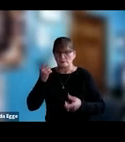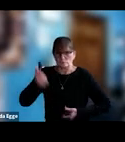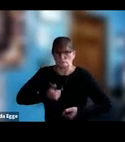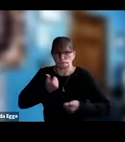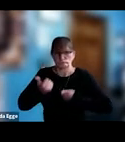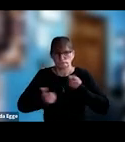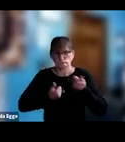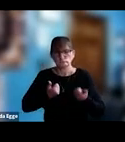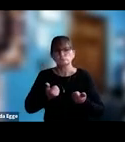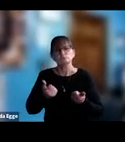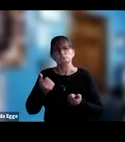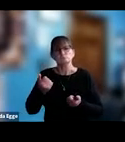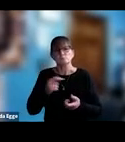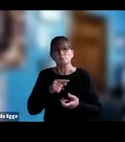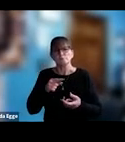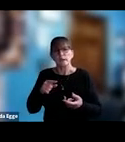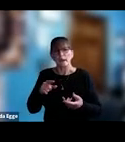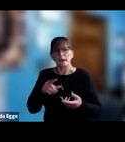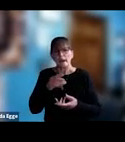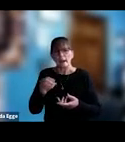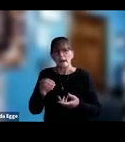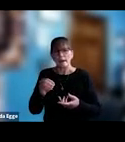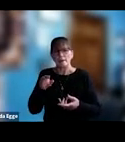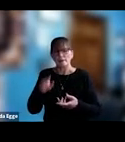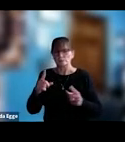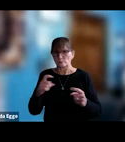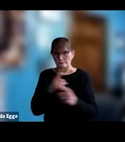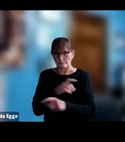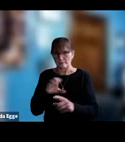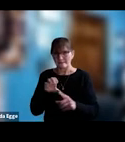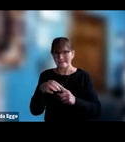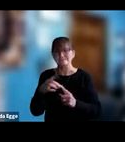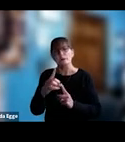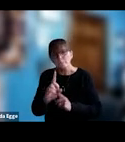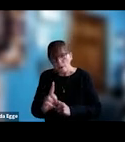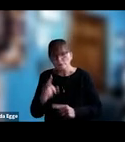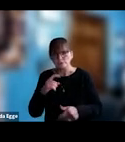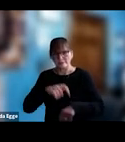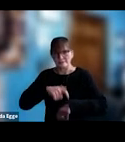And so this was a very complicated case, but she did have periods of sobriety